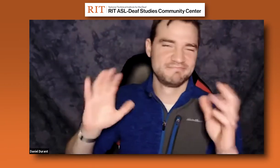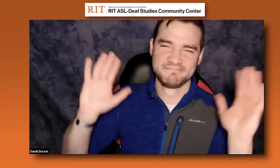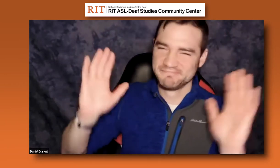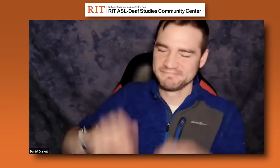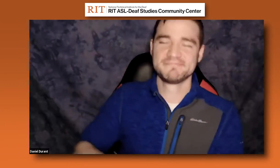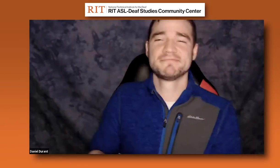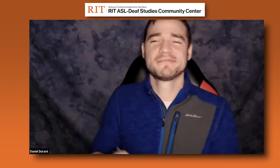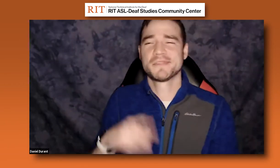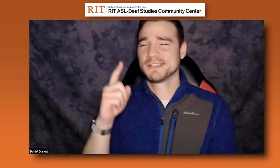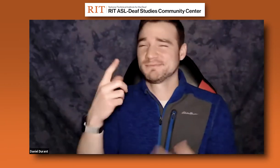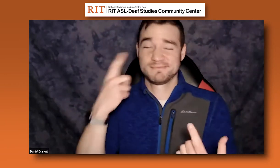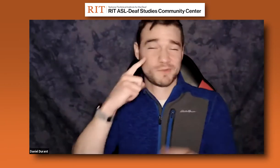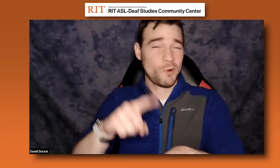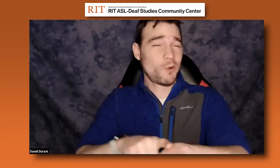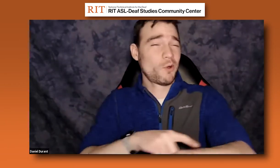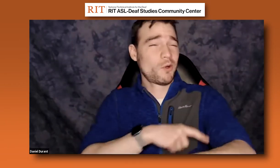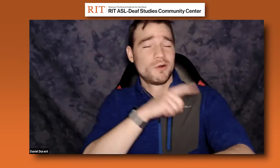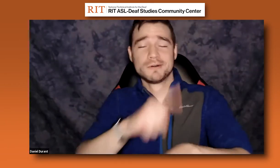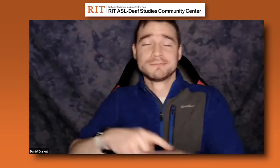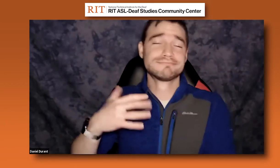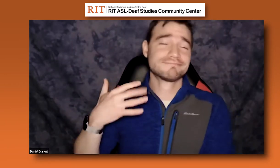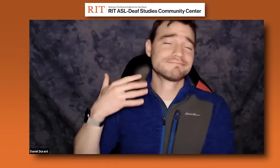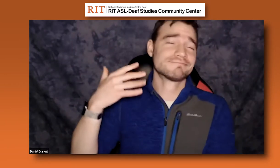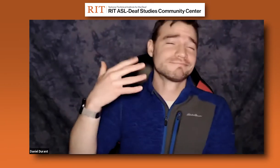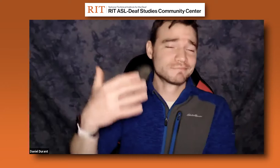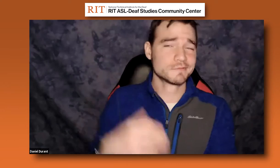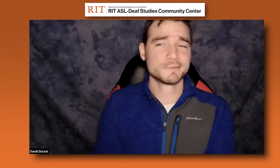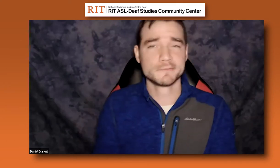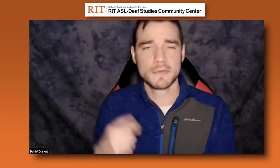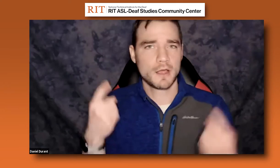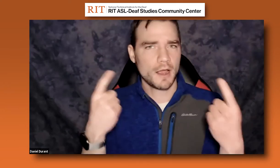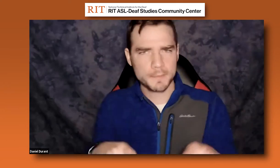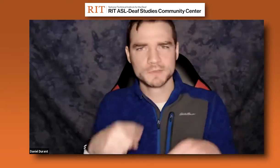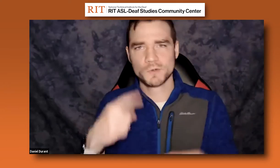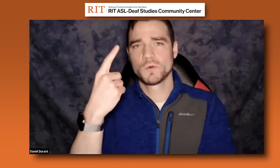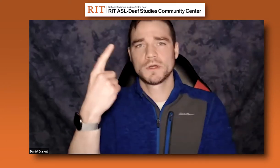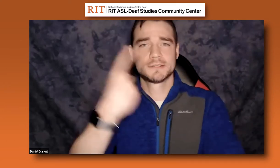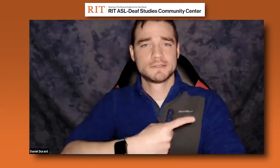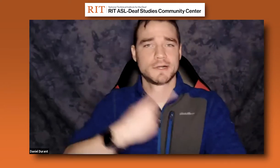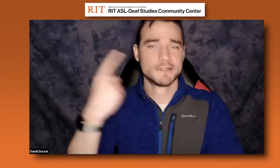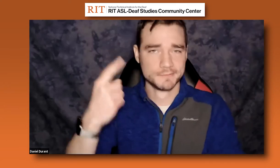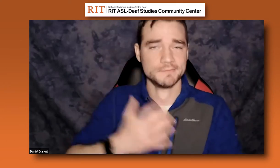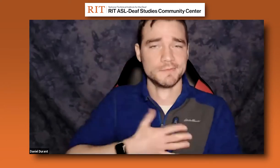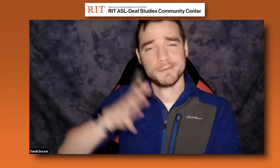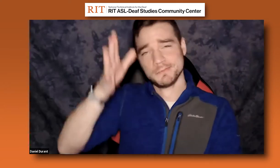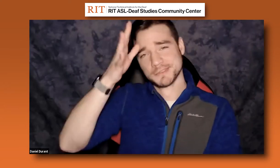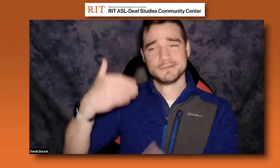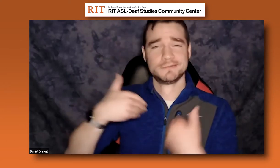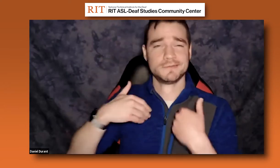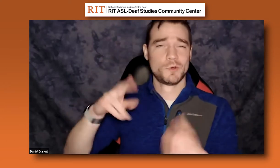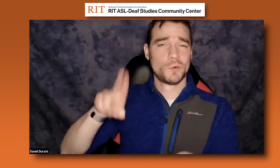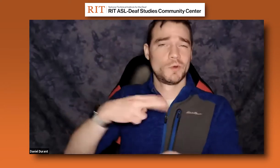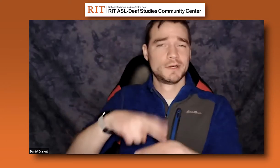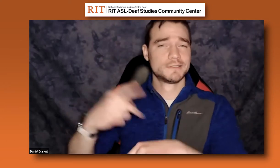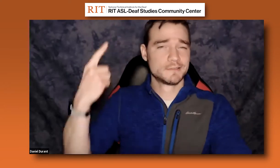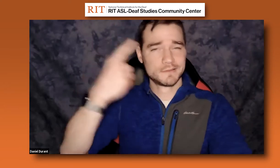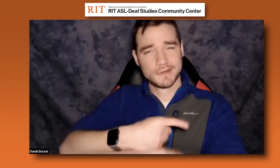to see me after I was born. And then it just so happened that one day, my dad was just